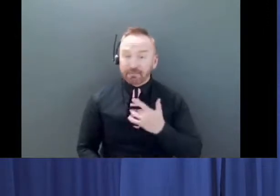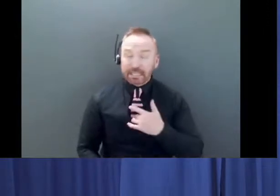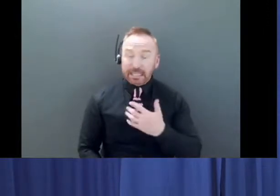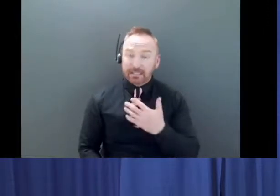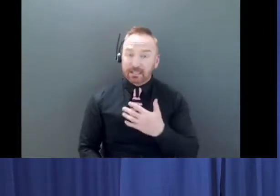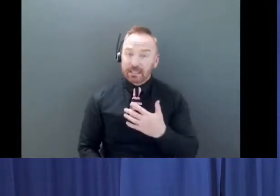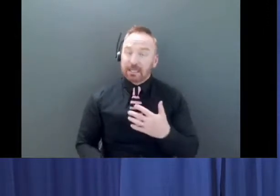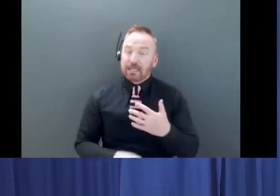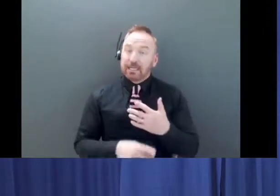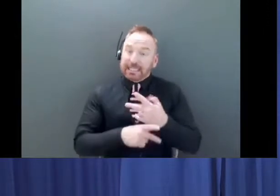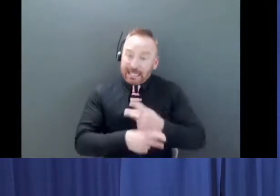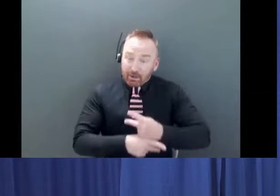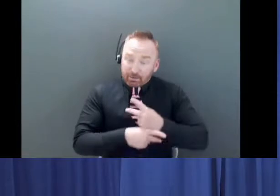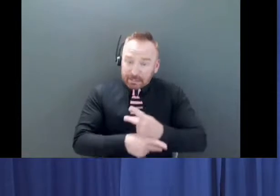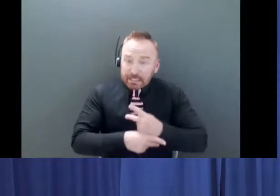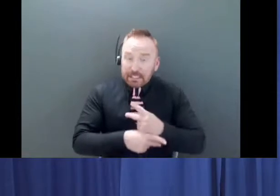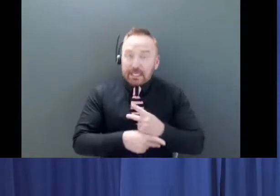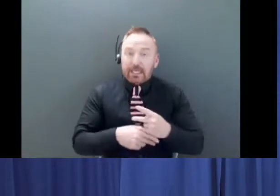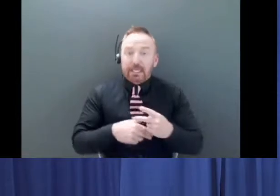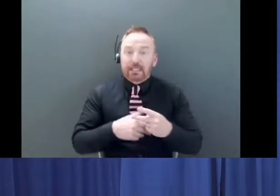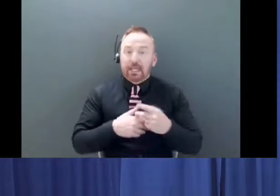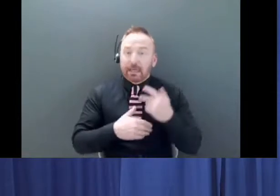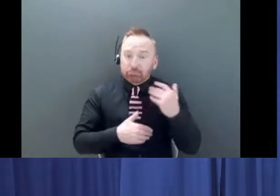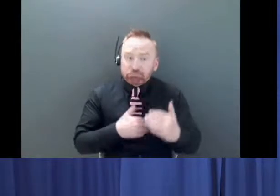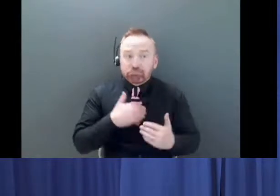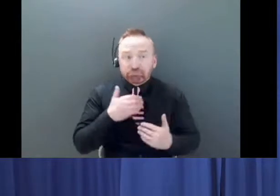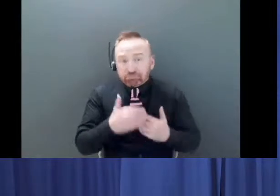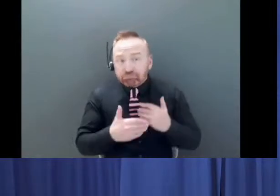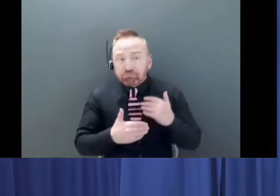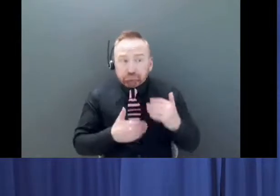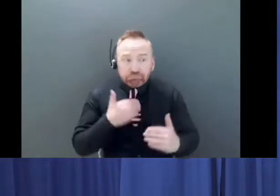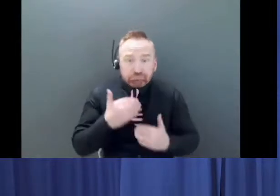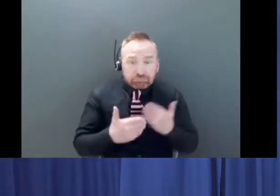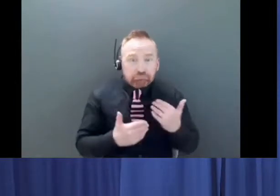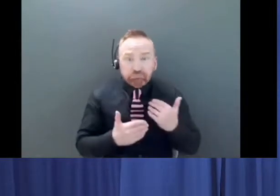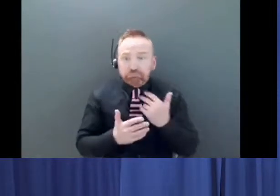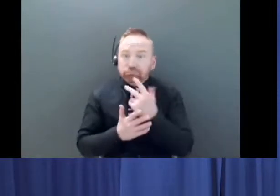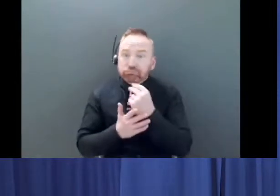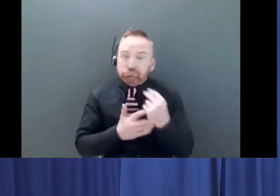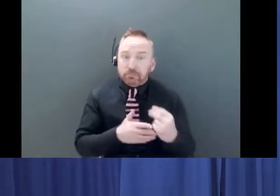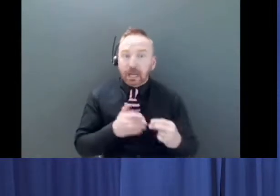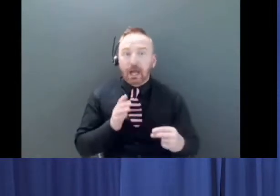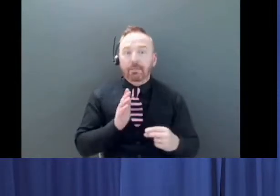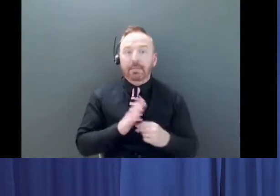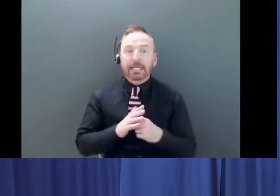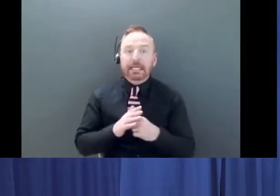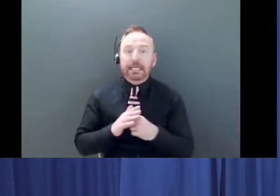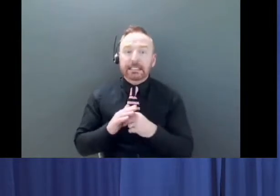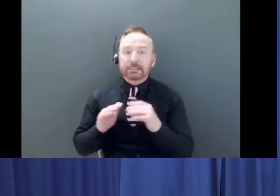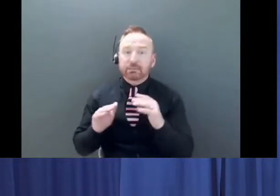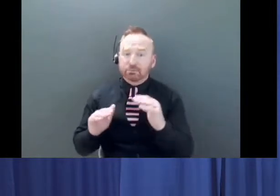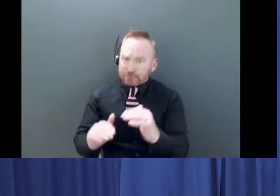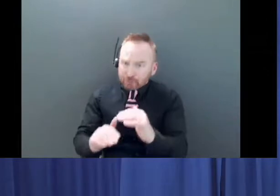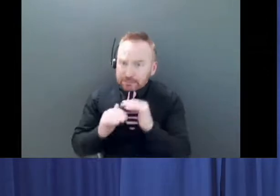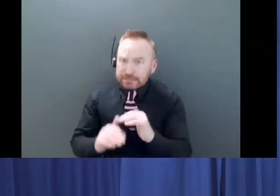cautiously through these relaxing of restrictions while